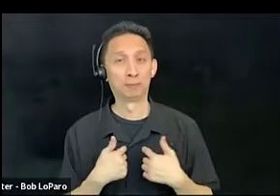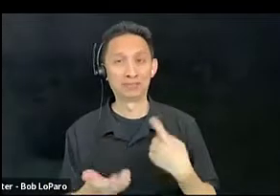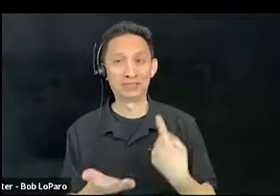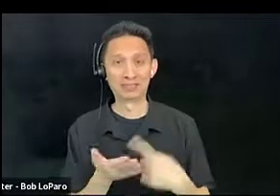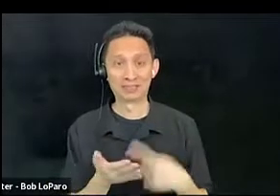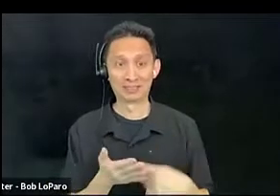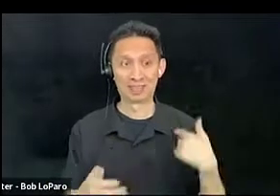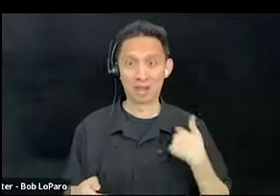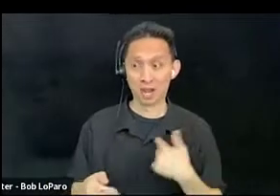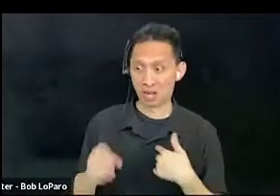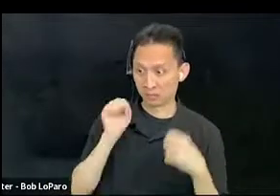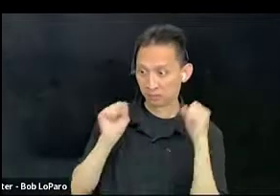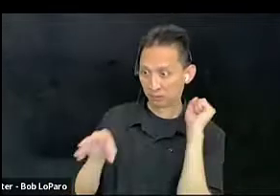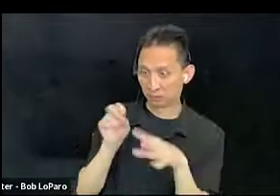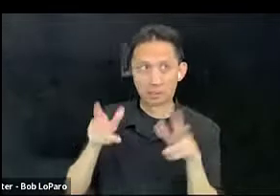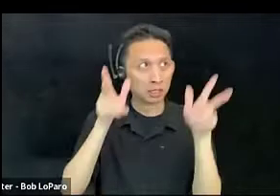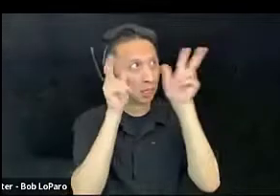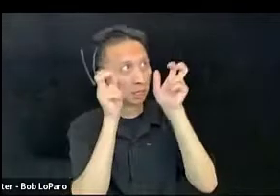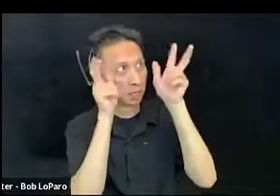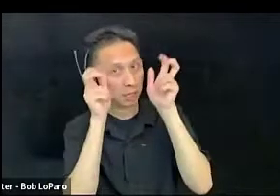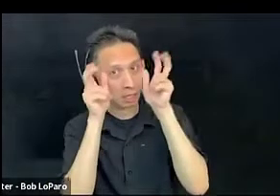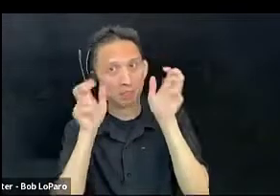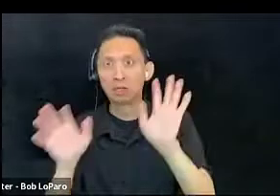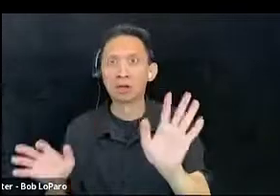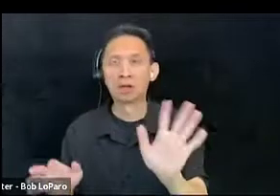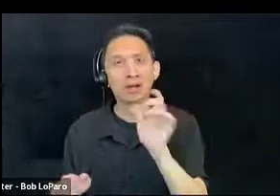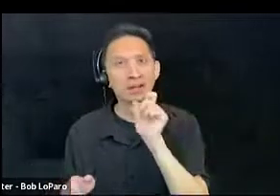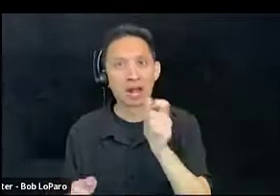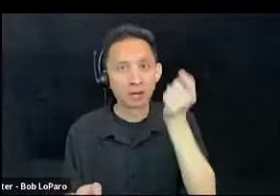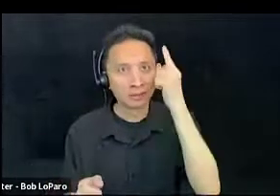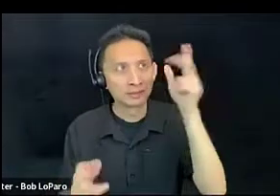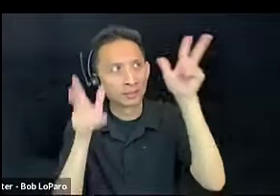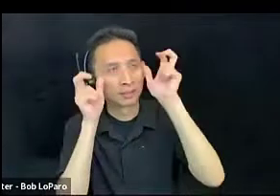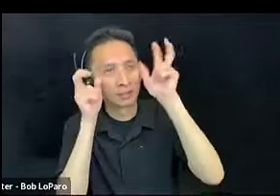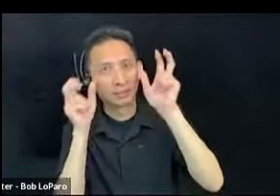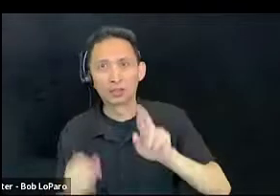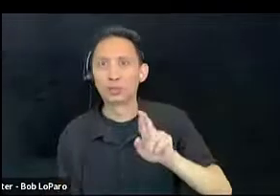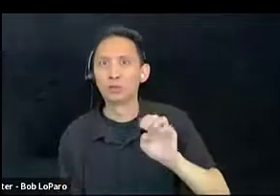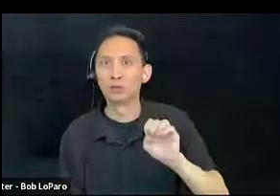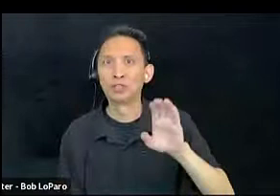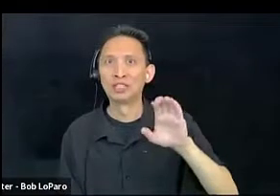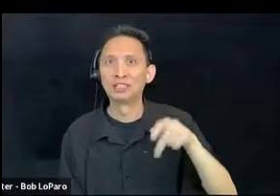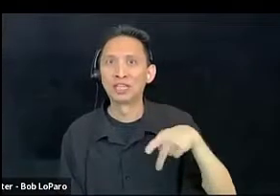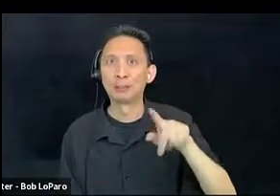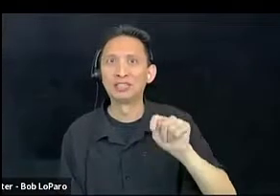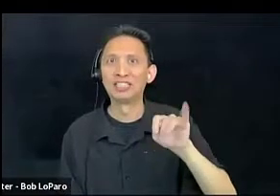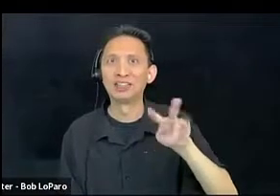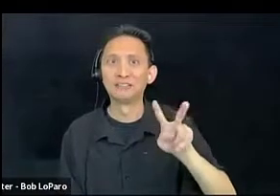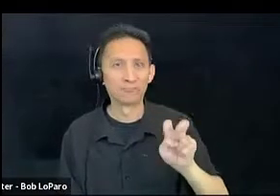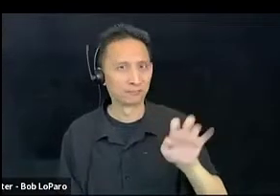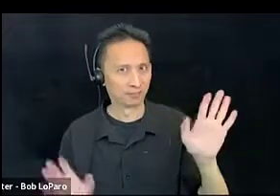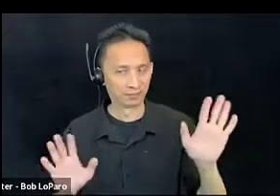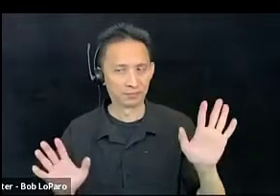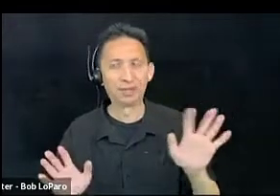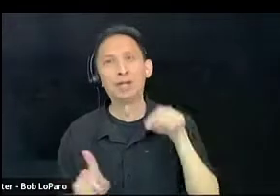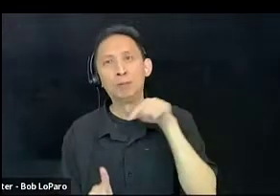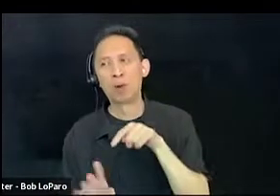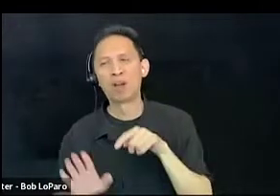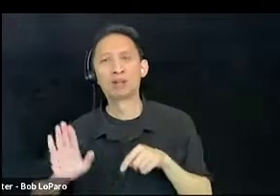I'm not talking about what a student understands. I'm talking about what a student is currently doing expressively.